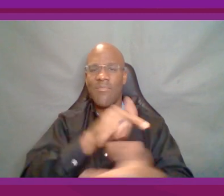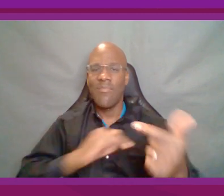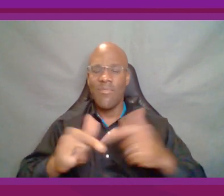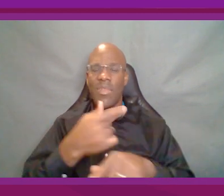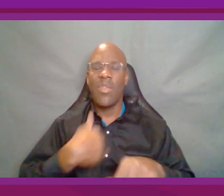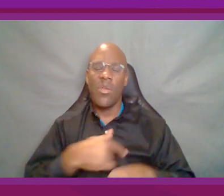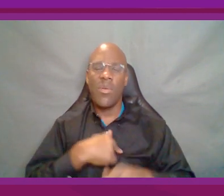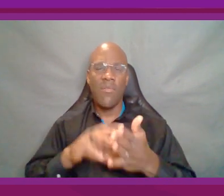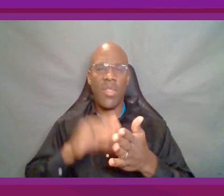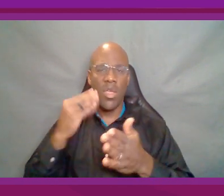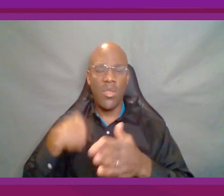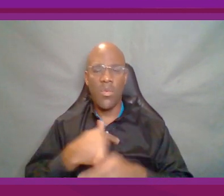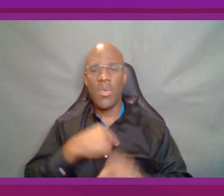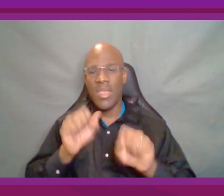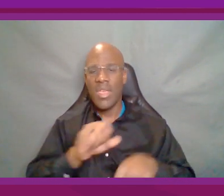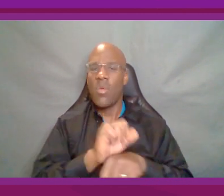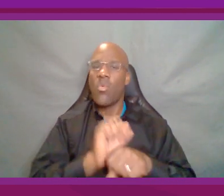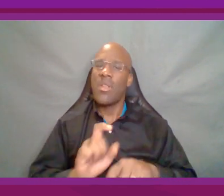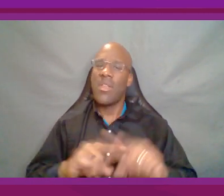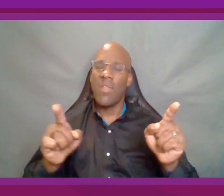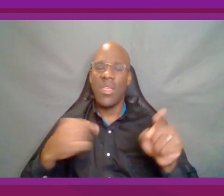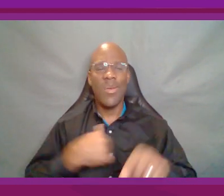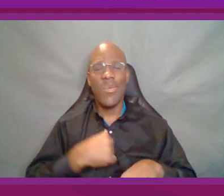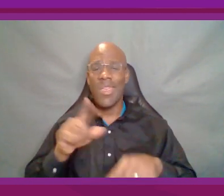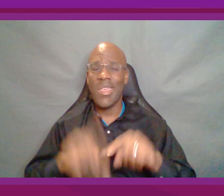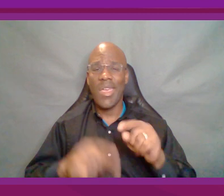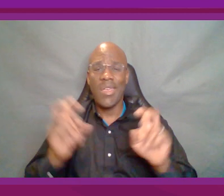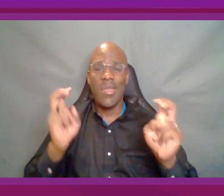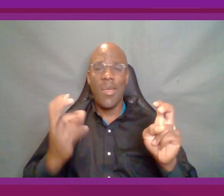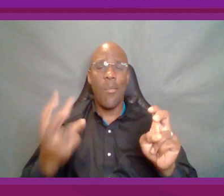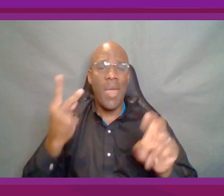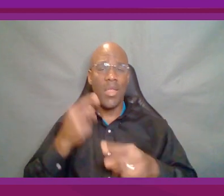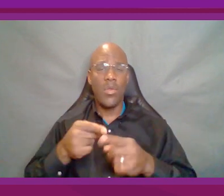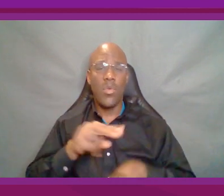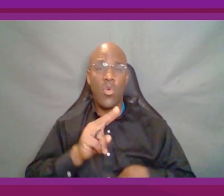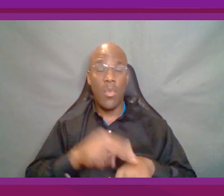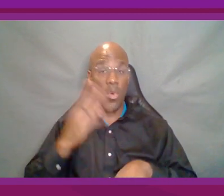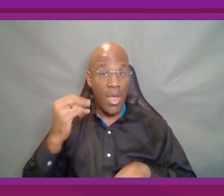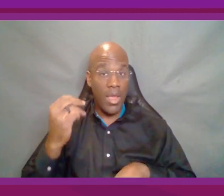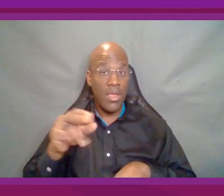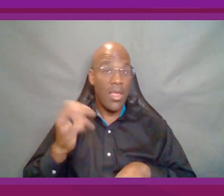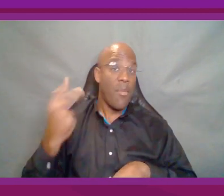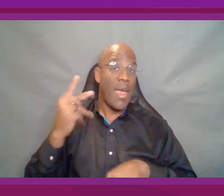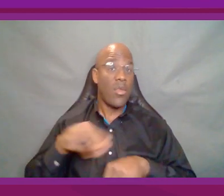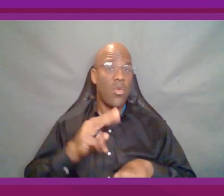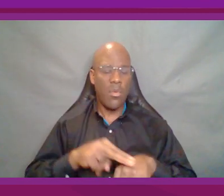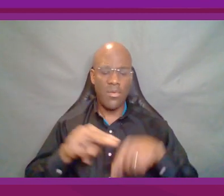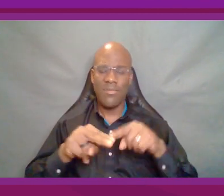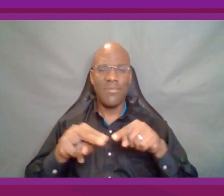work differently and we can't return to quote normal because the normal didn't work. It wasn't